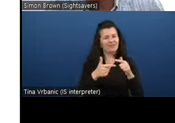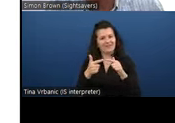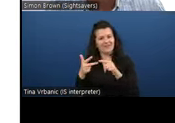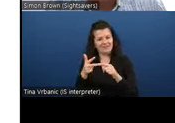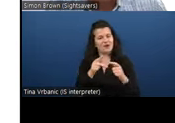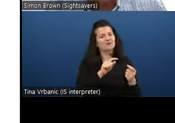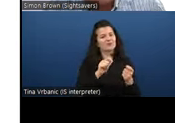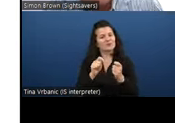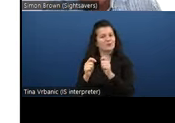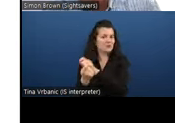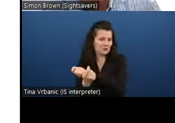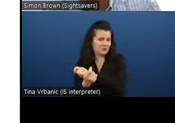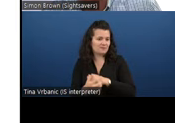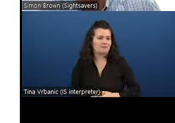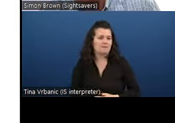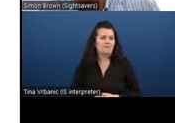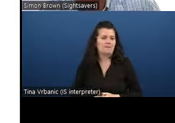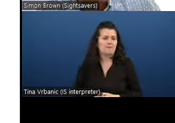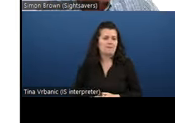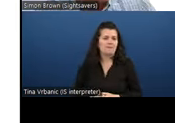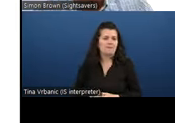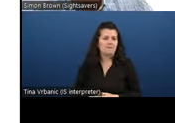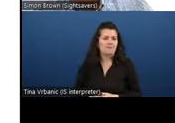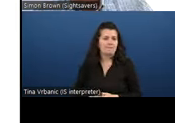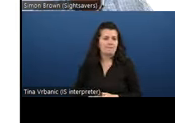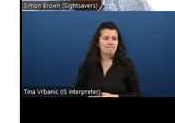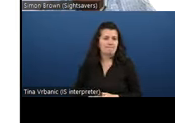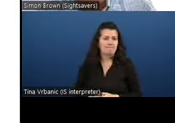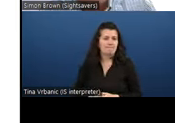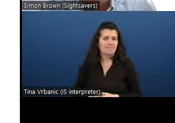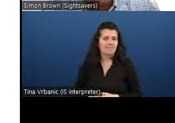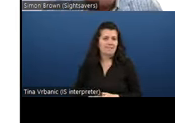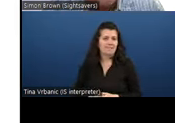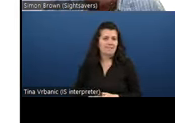12:26:19 And at the same time then working with obviously, recognizing that self confidence